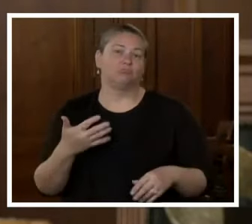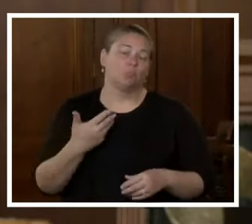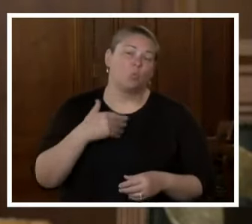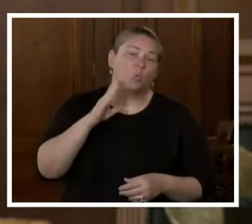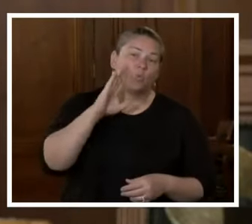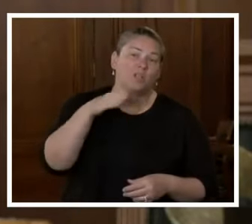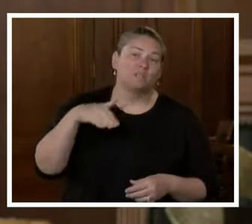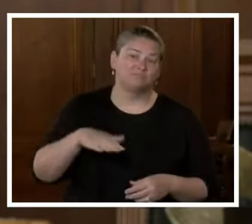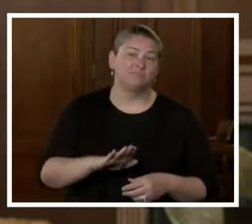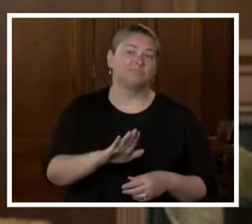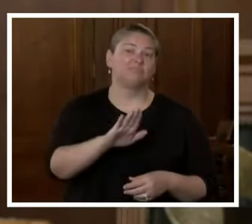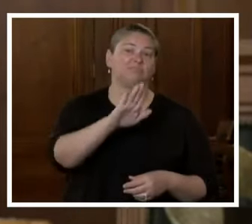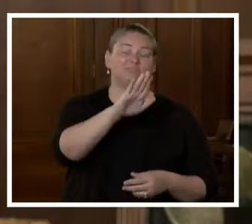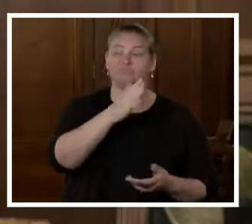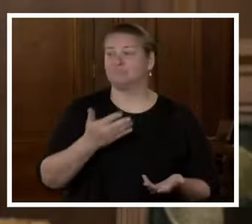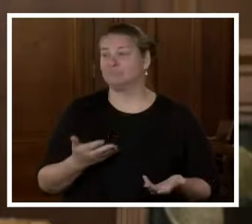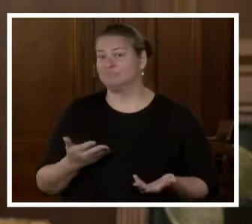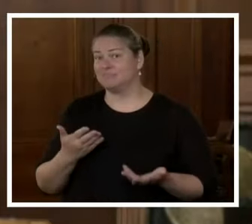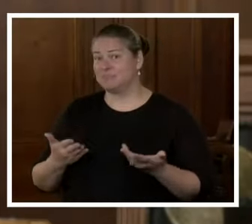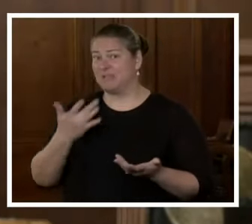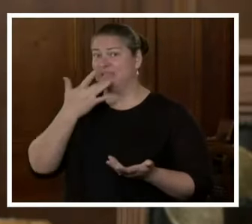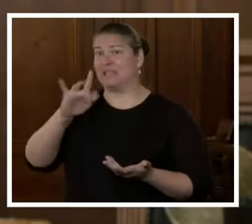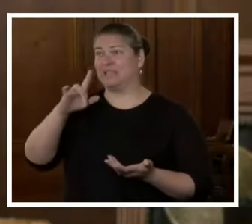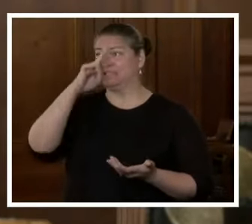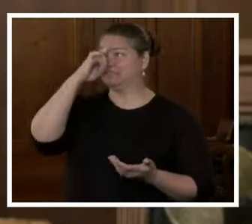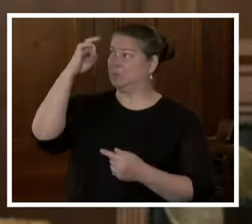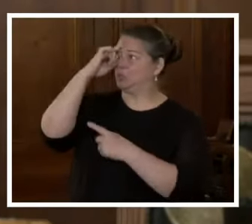EACH OTHER SO WE CAN GET THROUGH THIS TOGETHER BETTER THAN WE